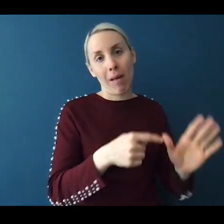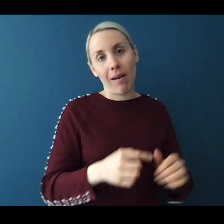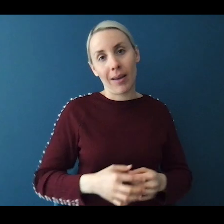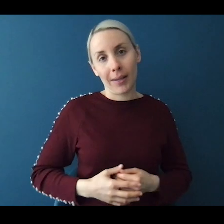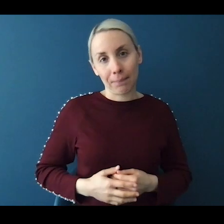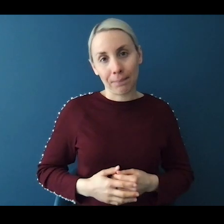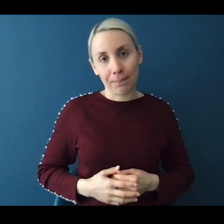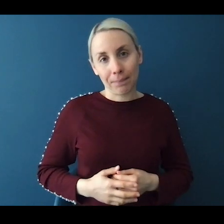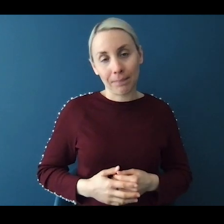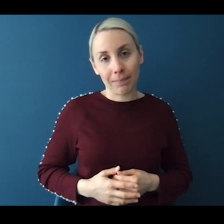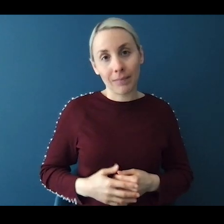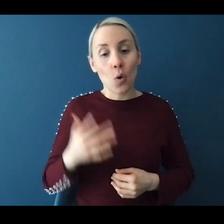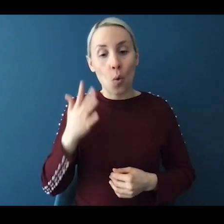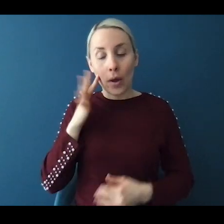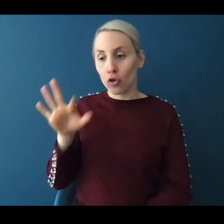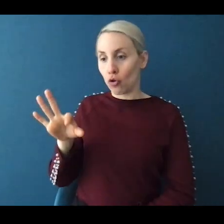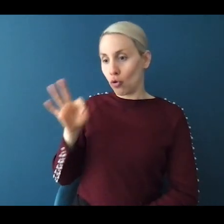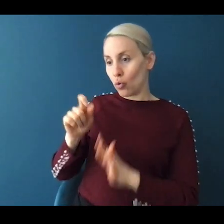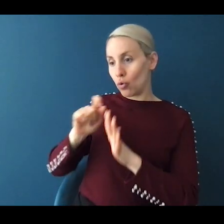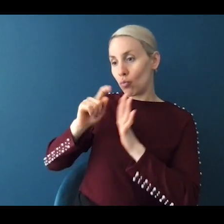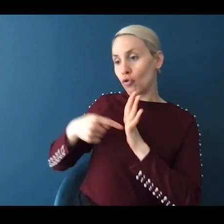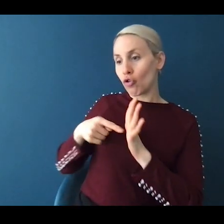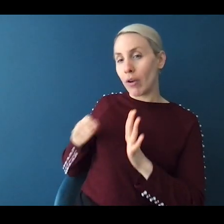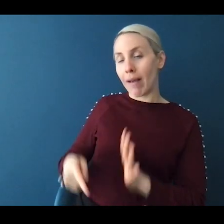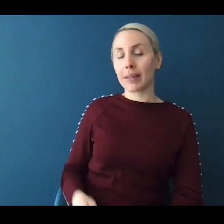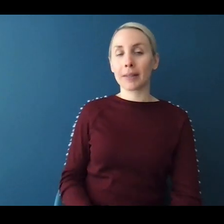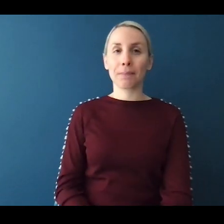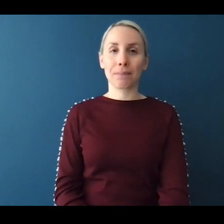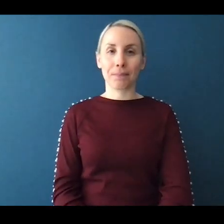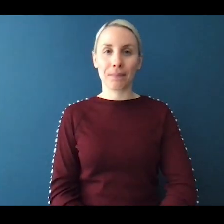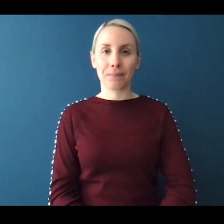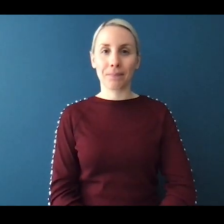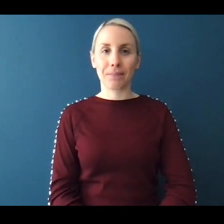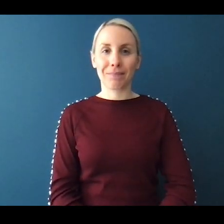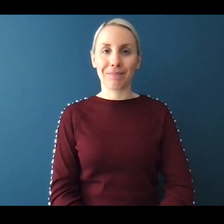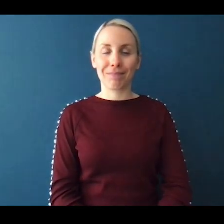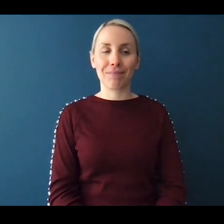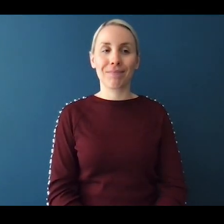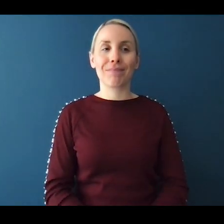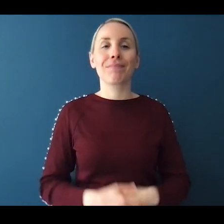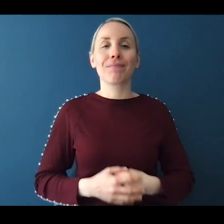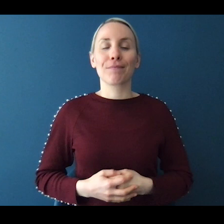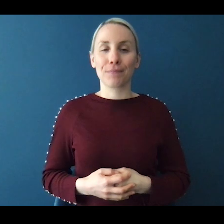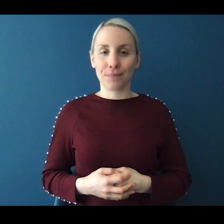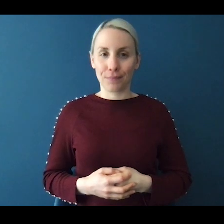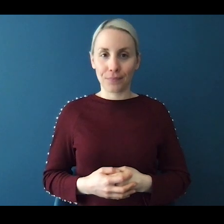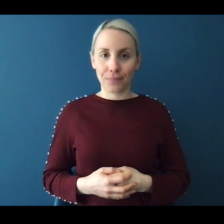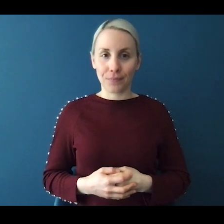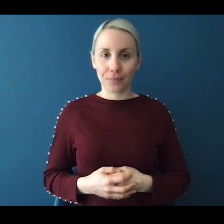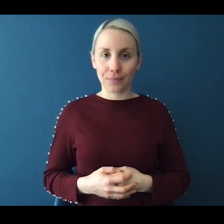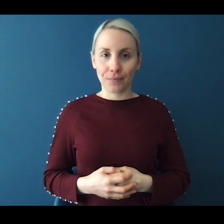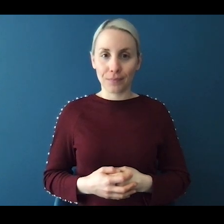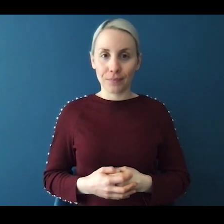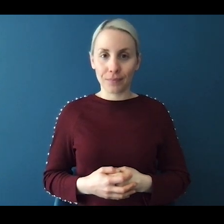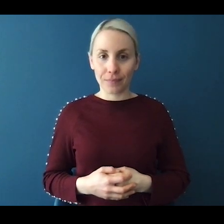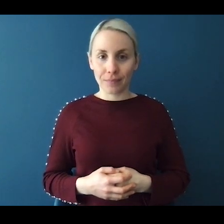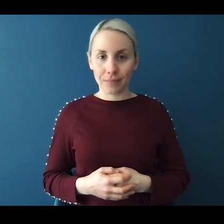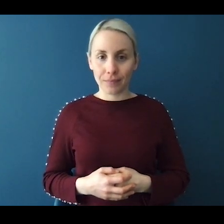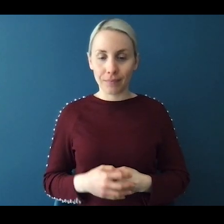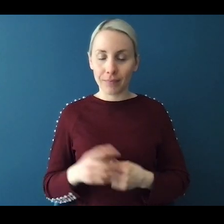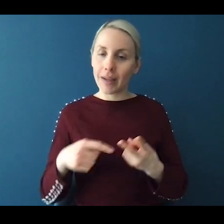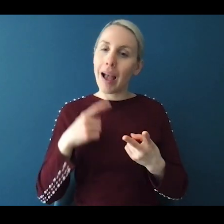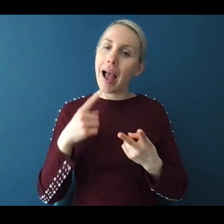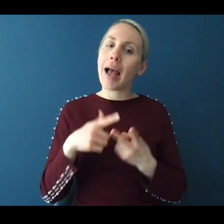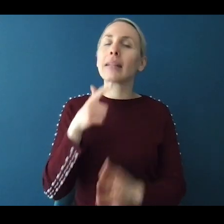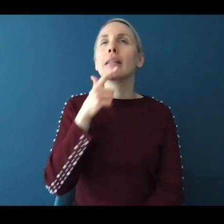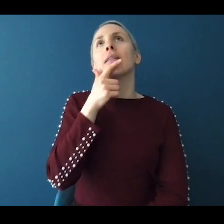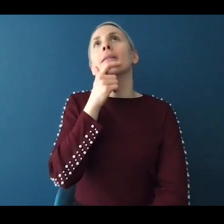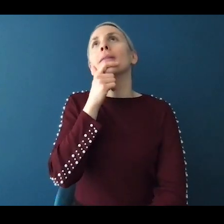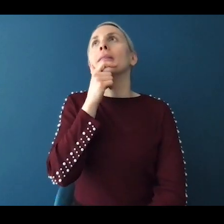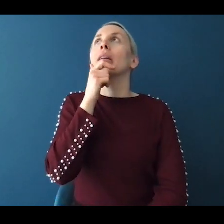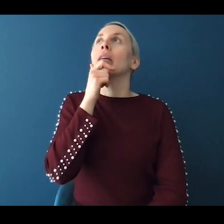of like when you pick the project um you want to apply with and then I think also it's important